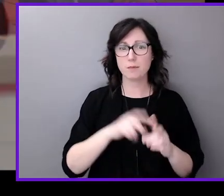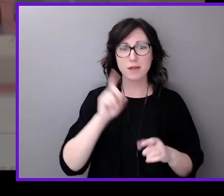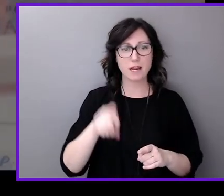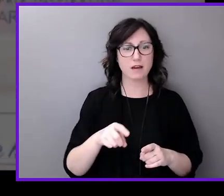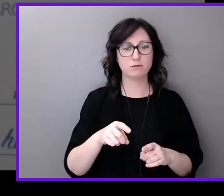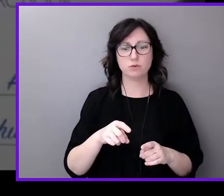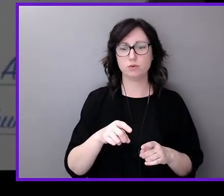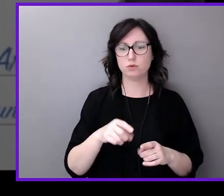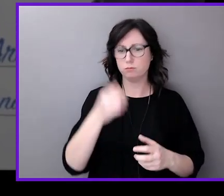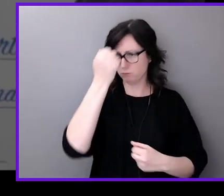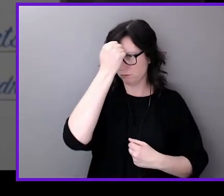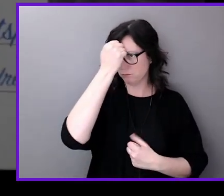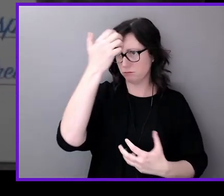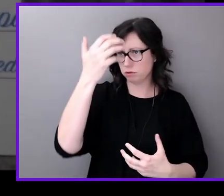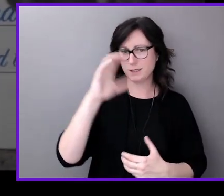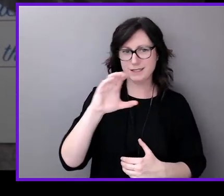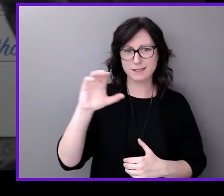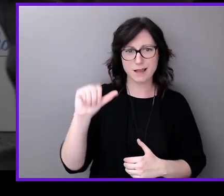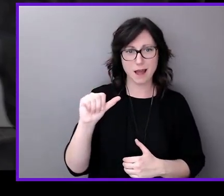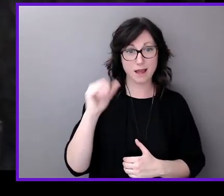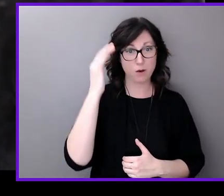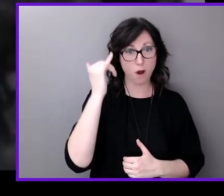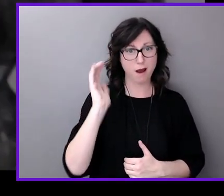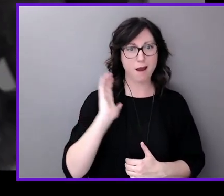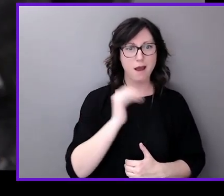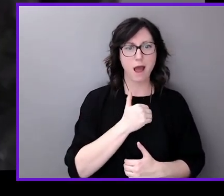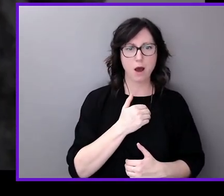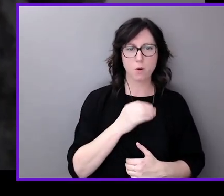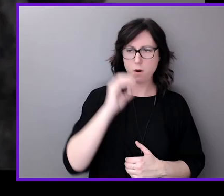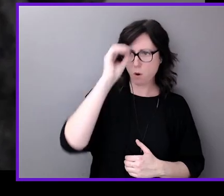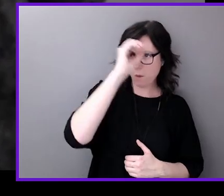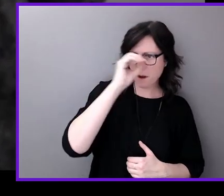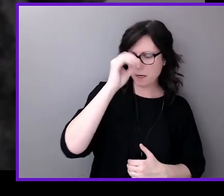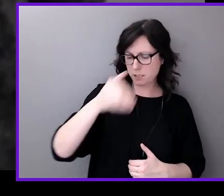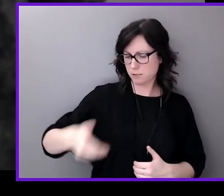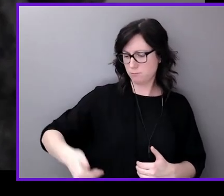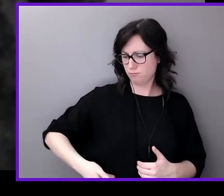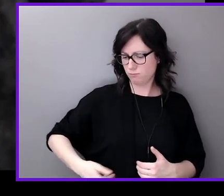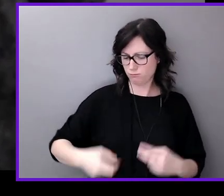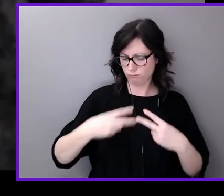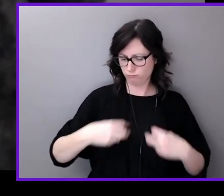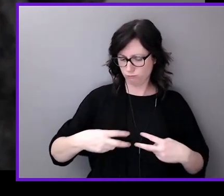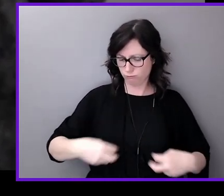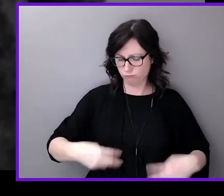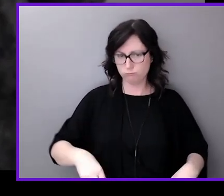by questioning our own assumptions and convictions. It is important to acknowledge